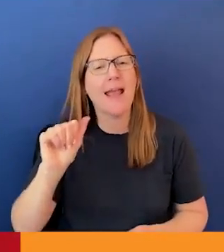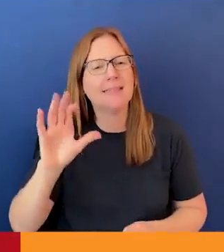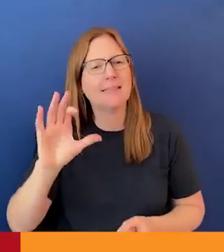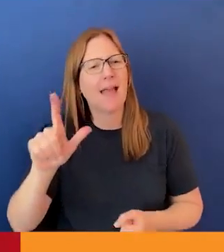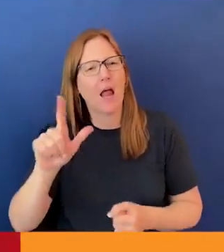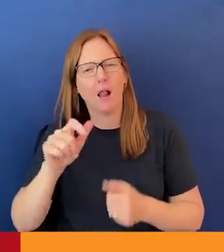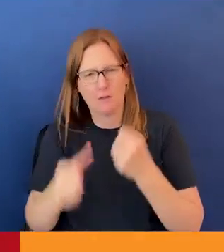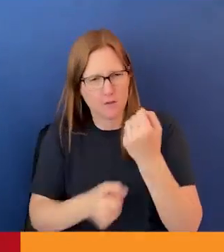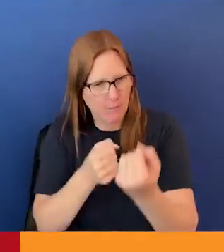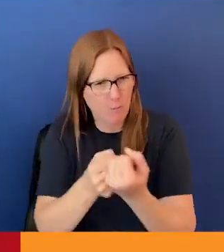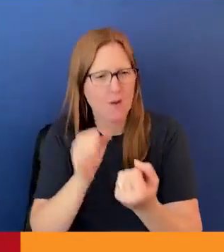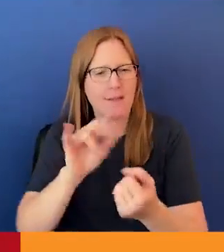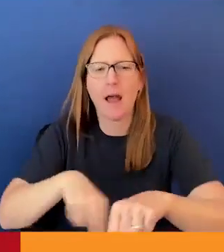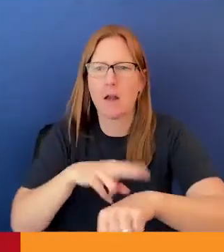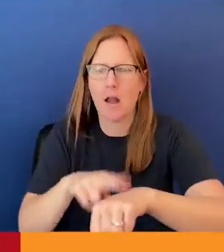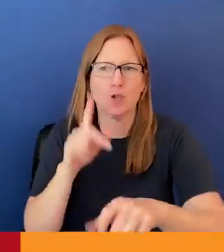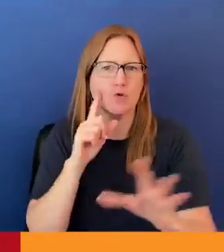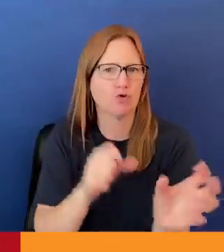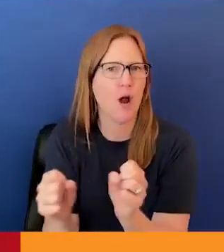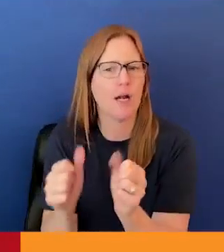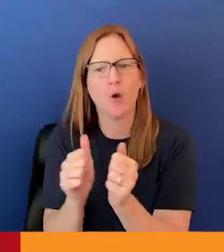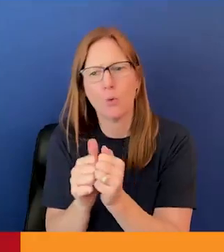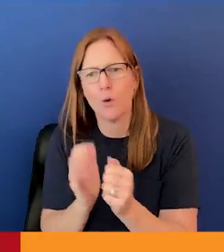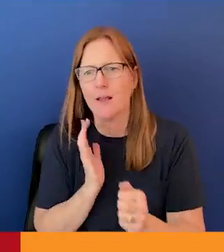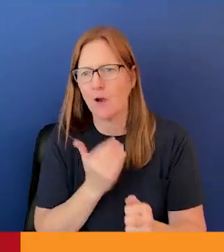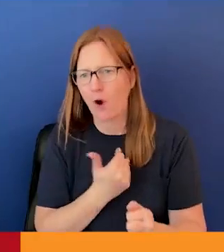national strategy through our RAISE and SGRG committees,